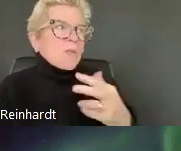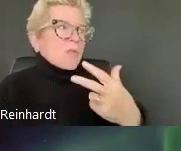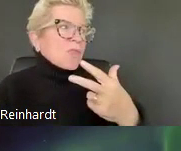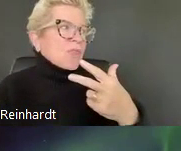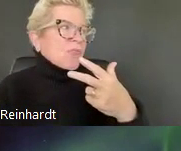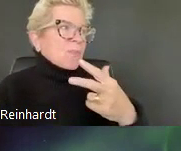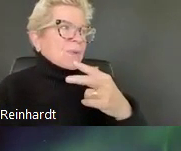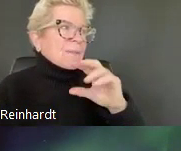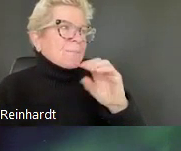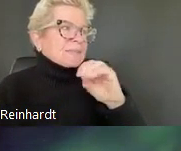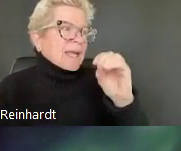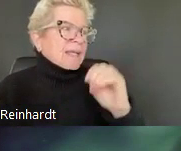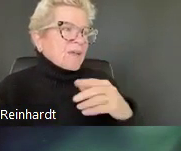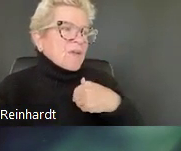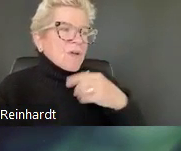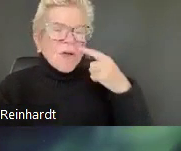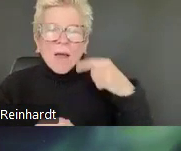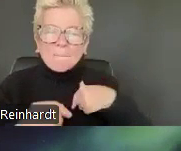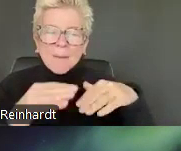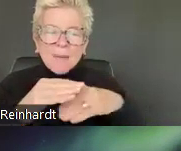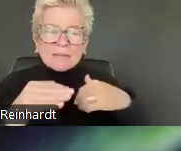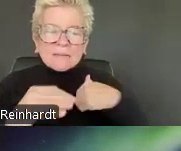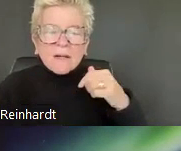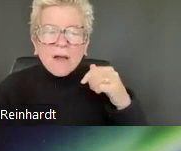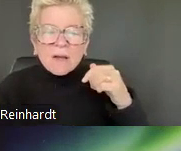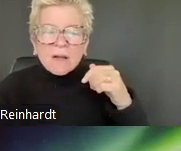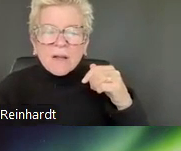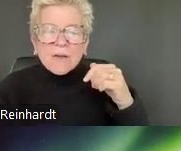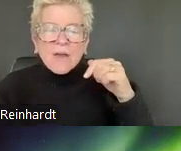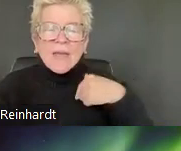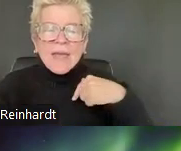are eligible based on an intellectual disability. And so this is helpful just